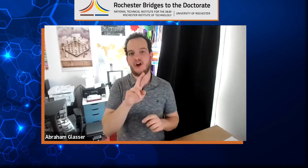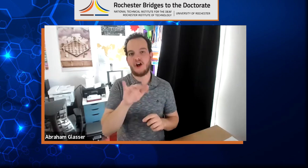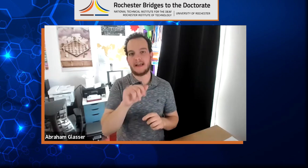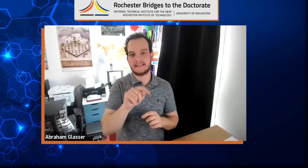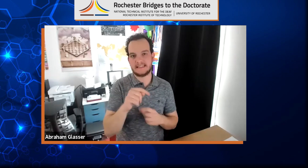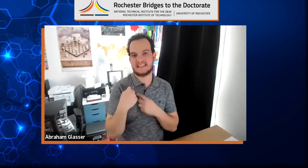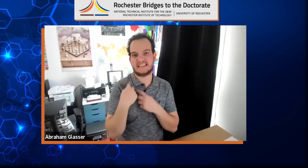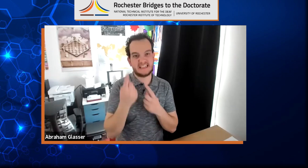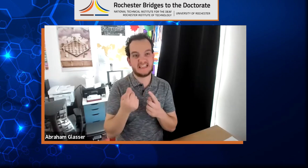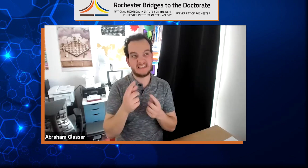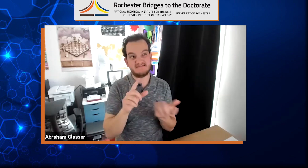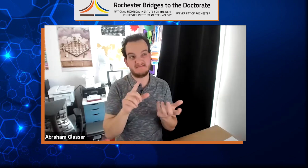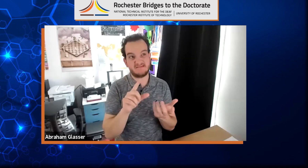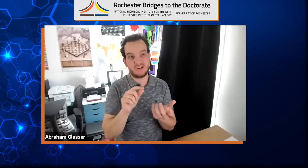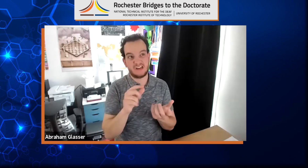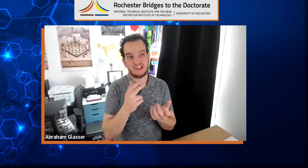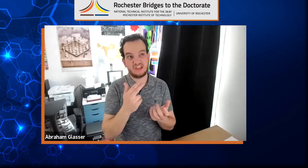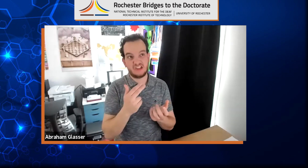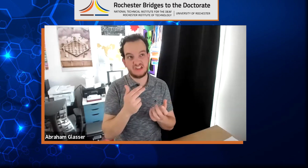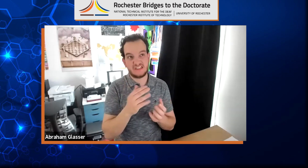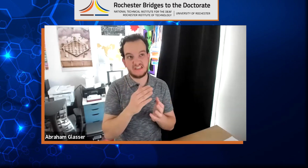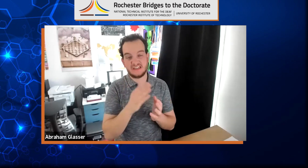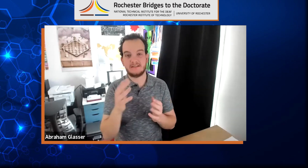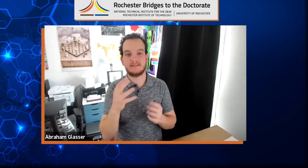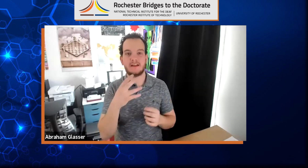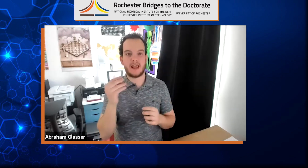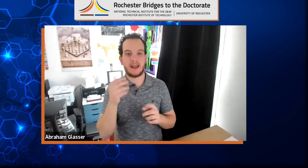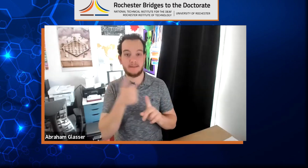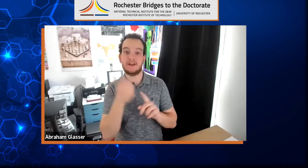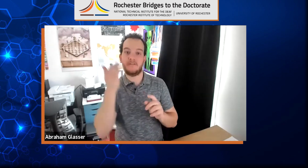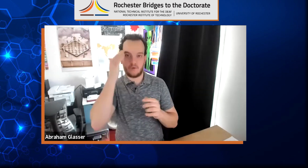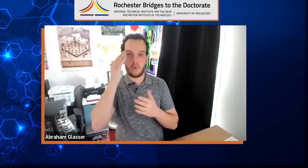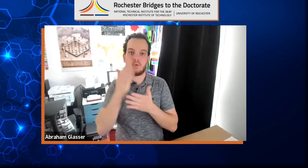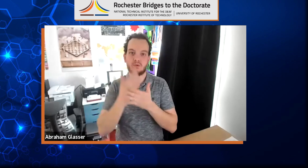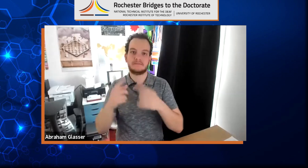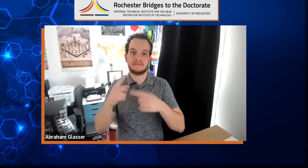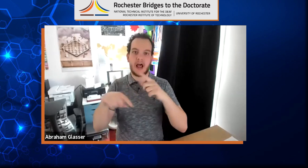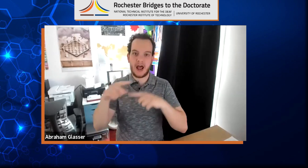let's see. My advisor has been at RIT since 2013,